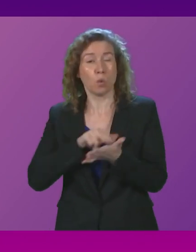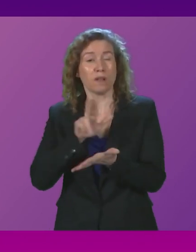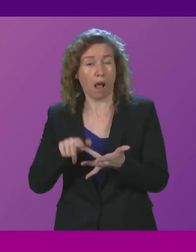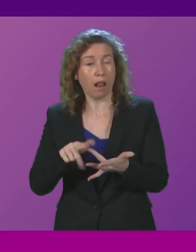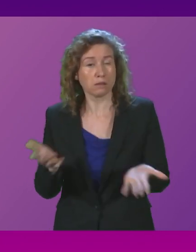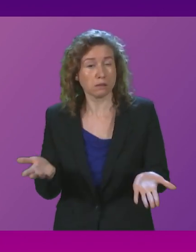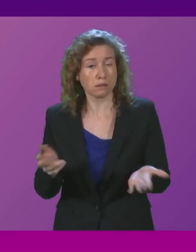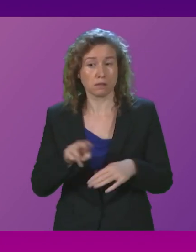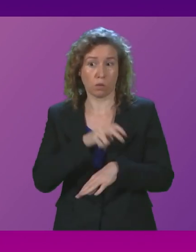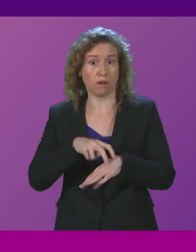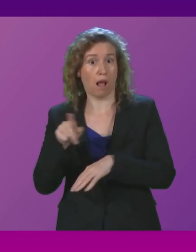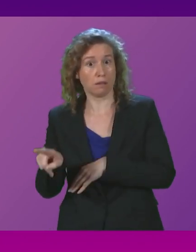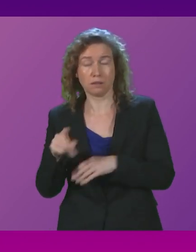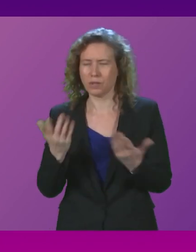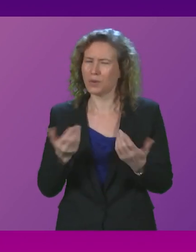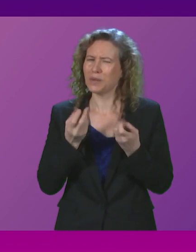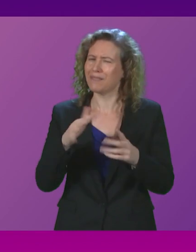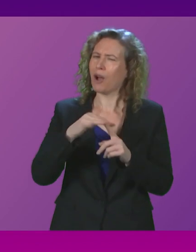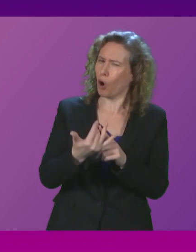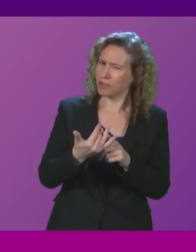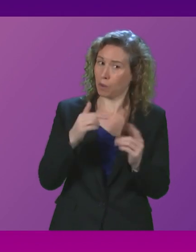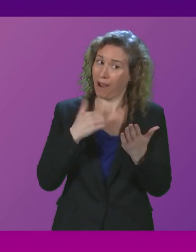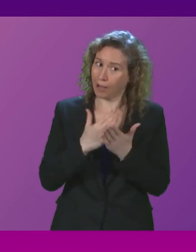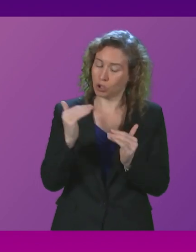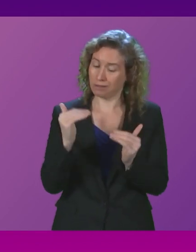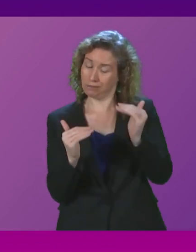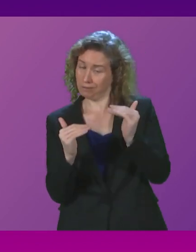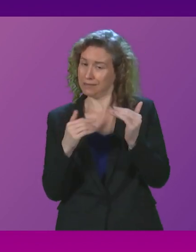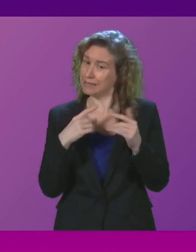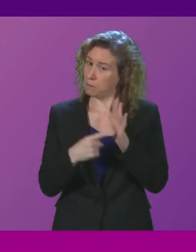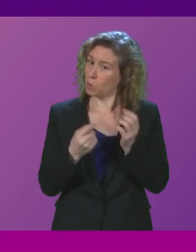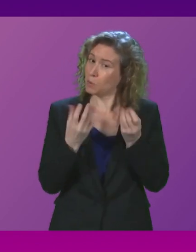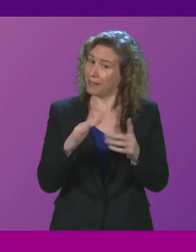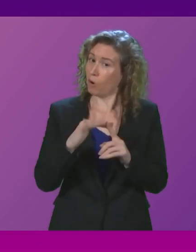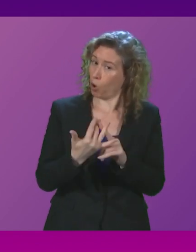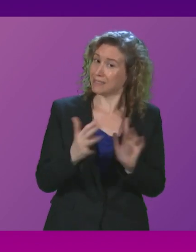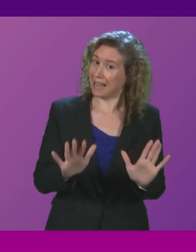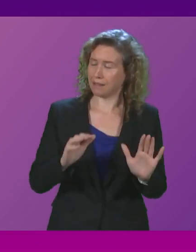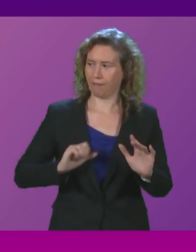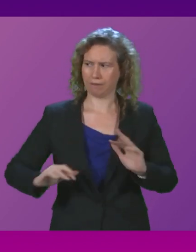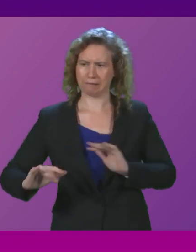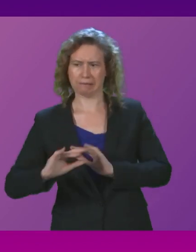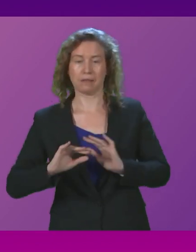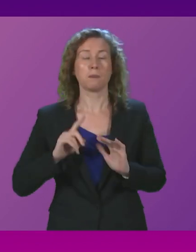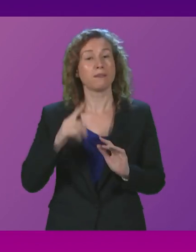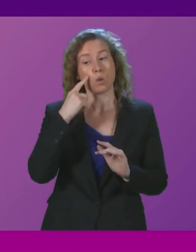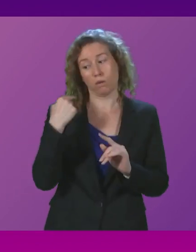For context—it is important to put it in context—in the last complete month for which